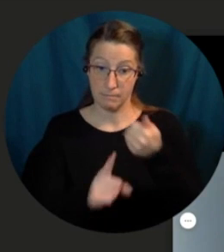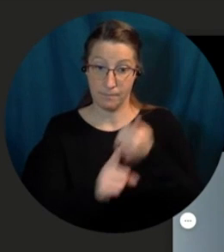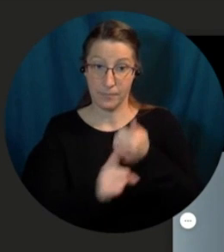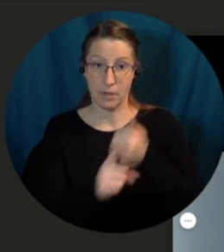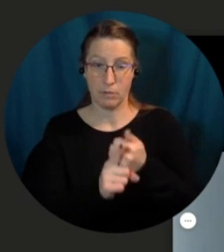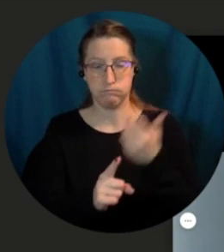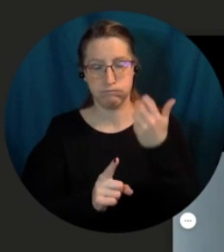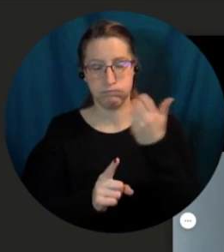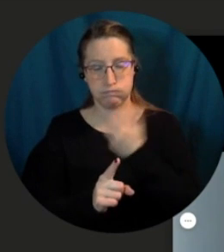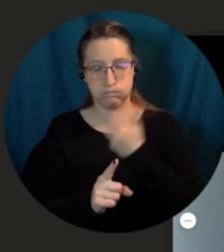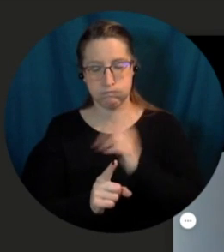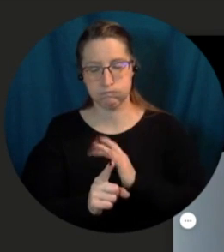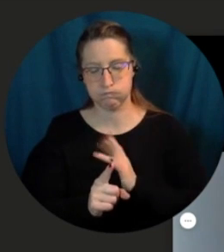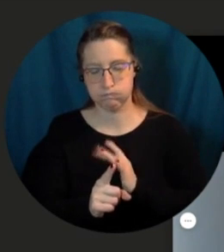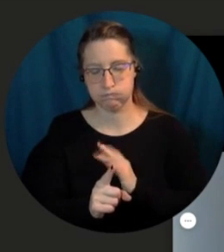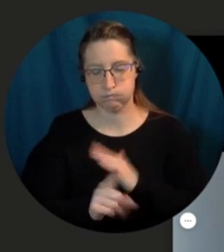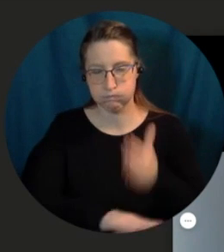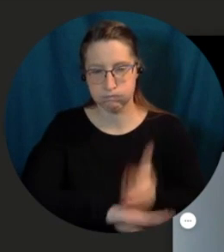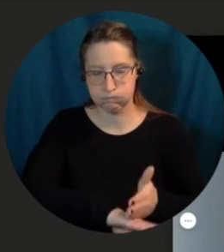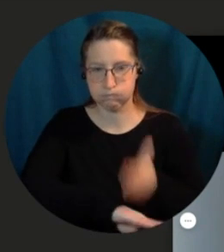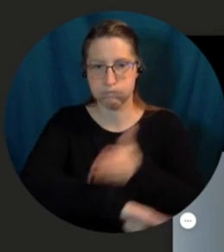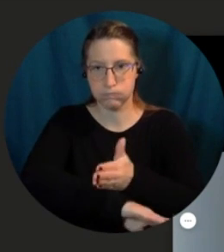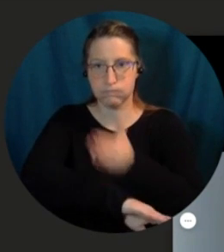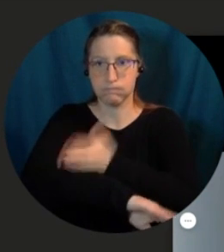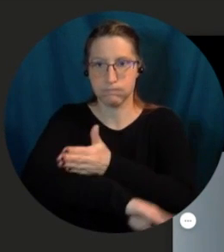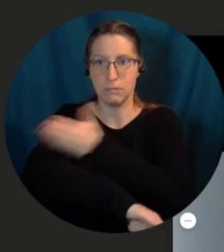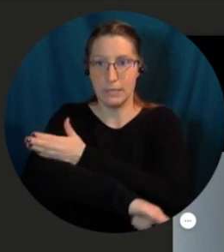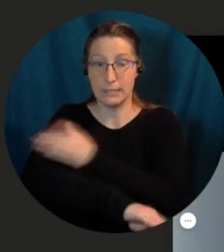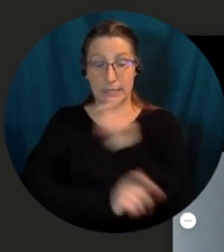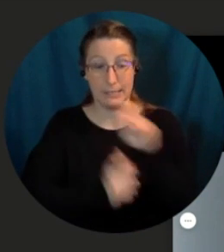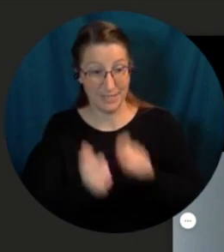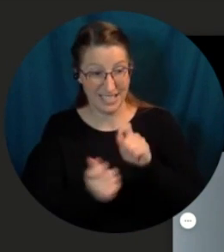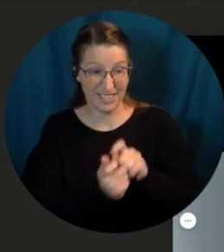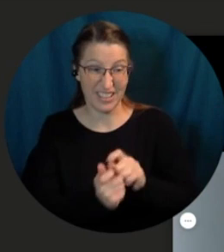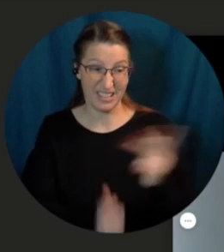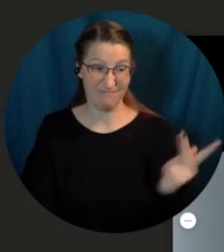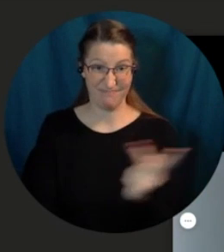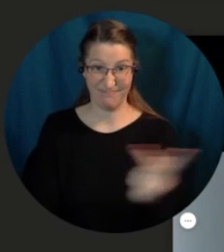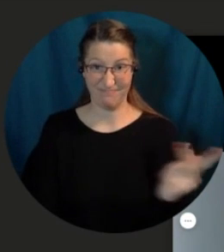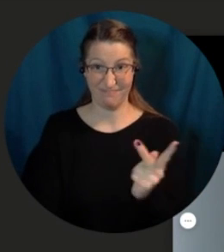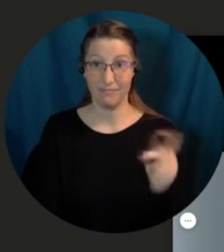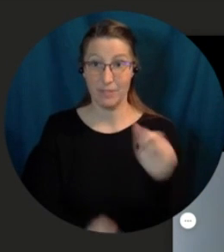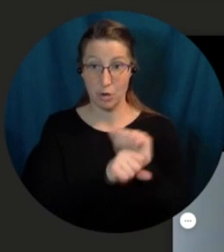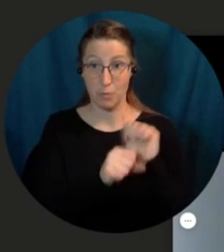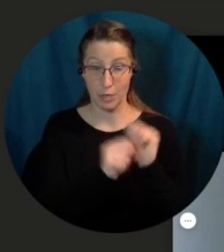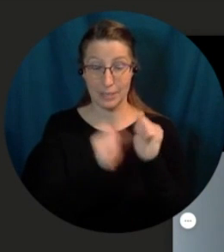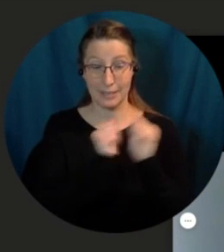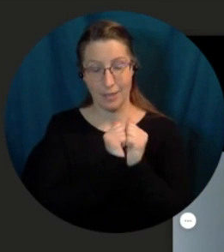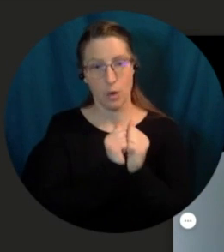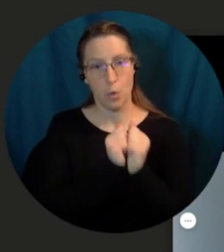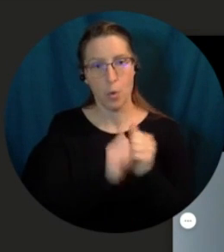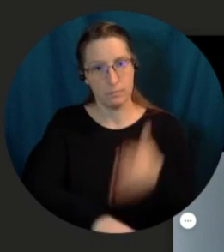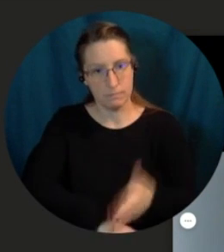over the years and especially so since he began working with Kathee as his intervener.